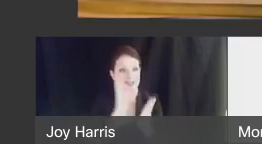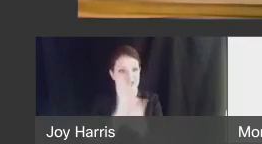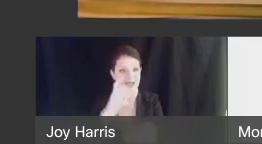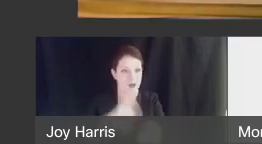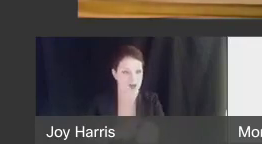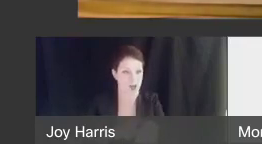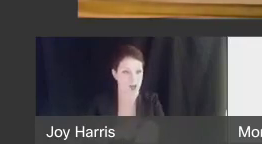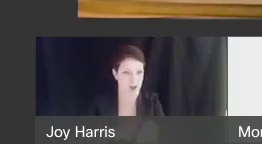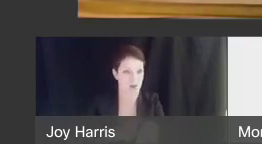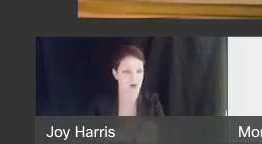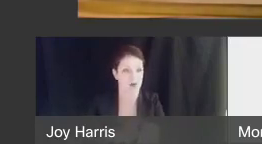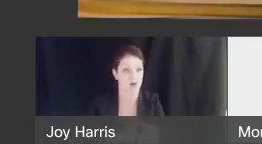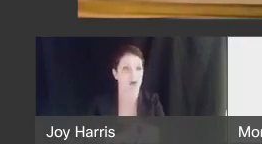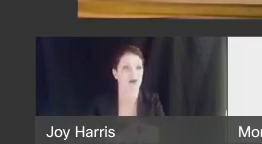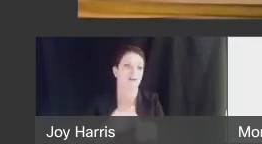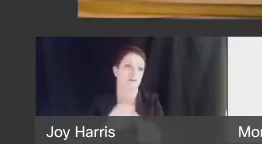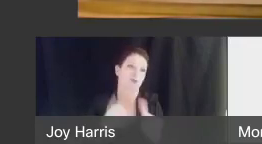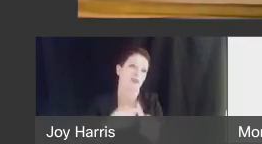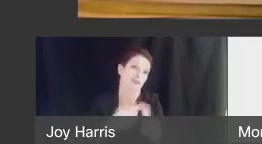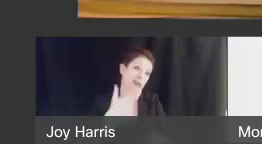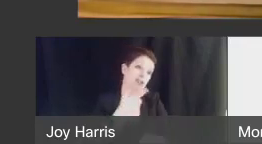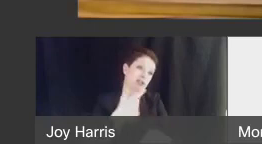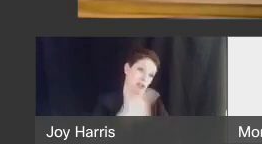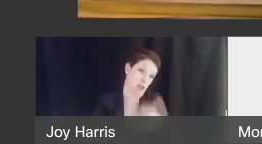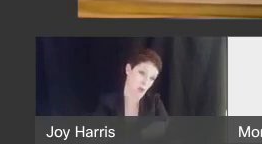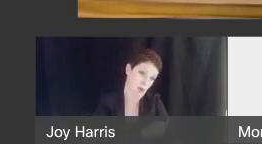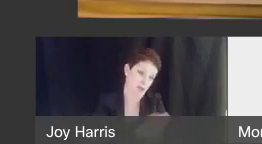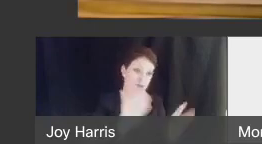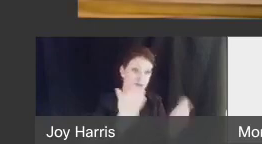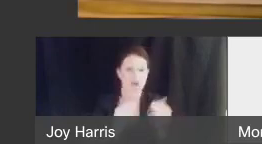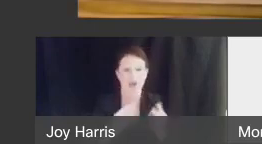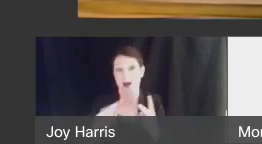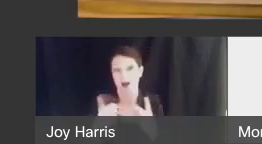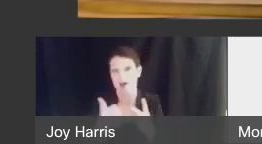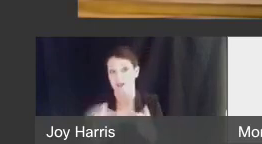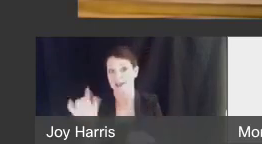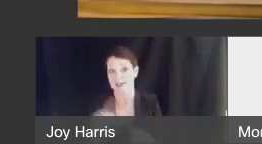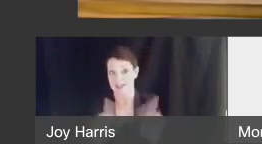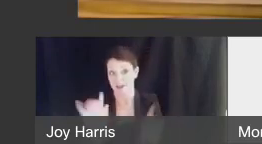that first dose. And then, the other thing that's different about this vaccine, compared to the flu